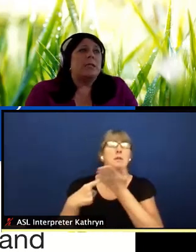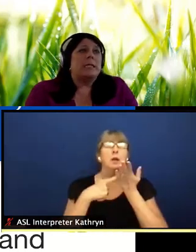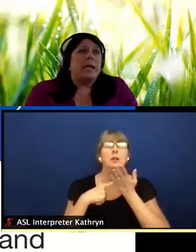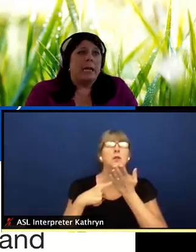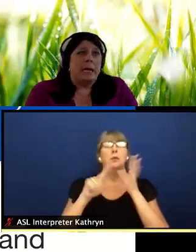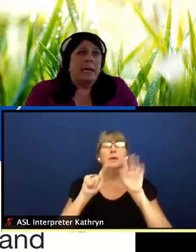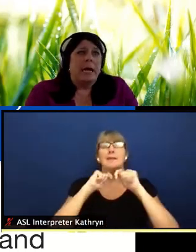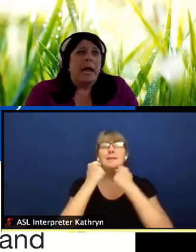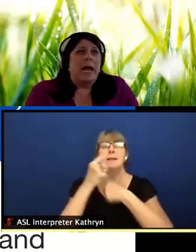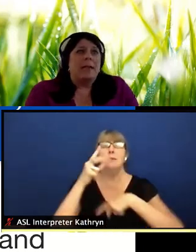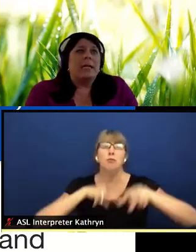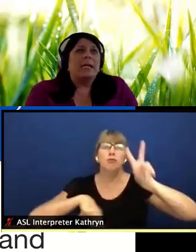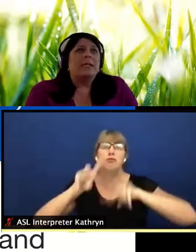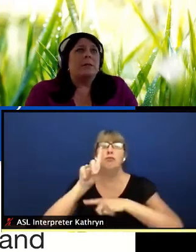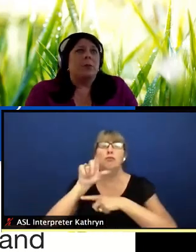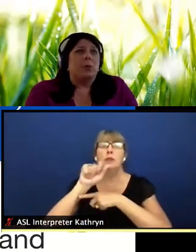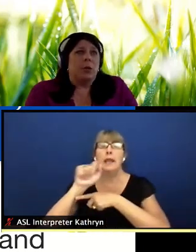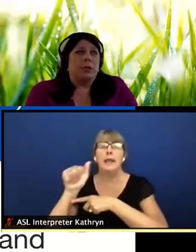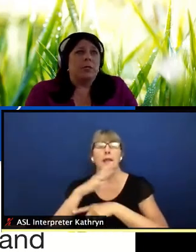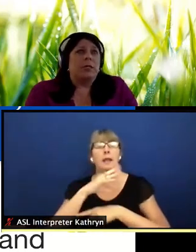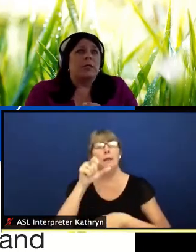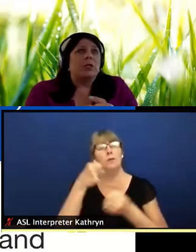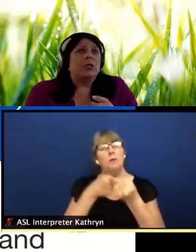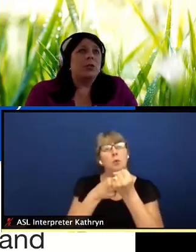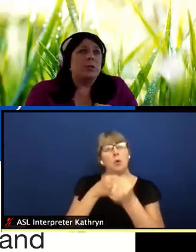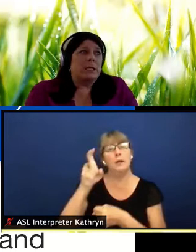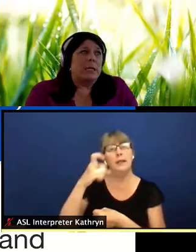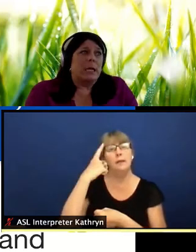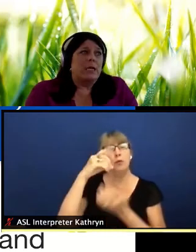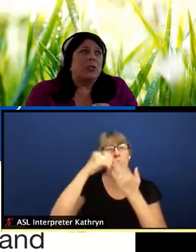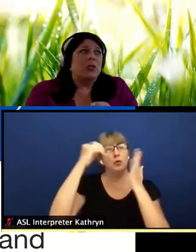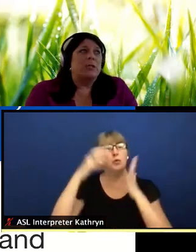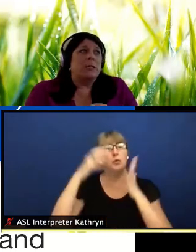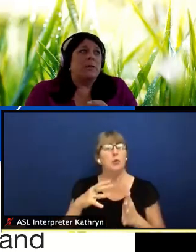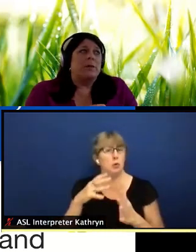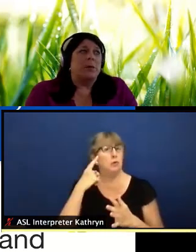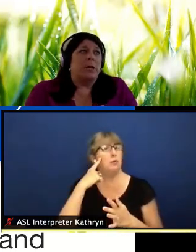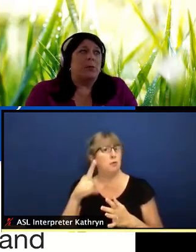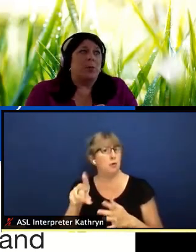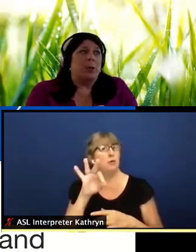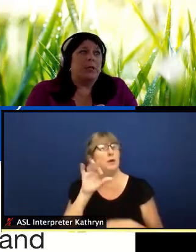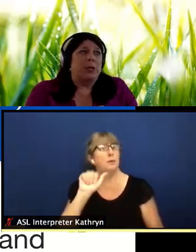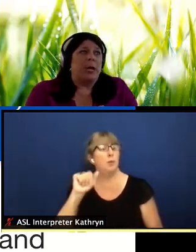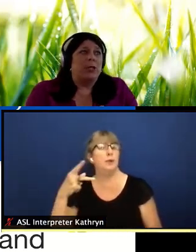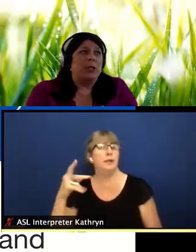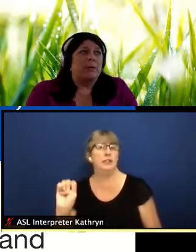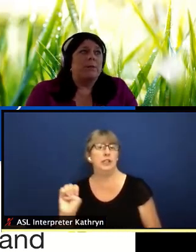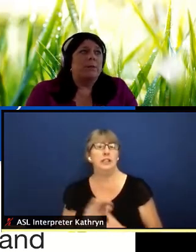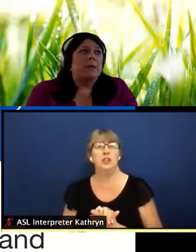at data, and the needed support that the students need to receive a free and appropriate education.